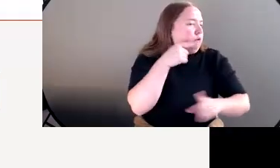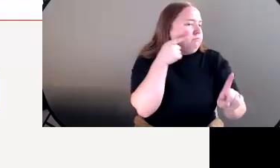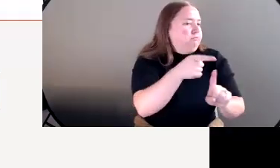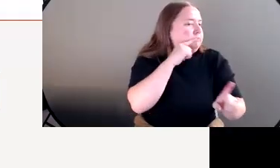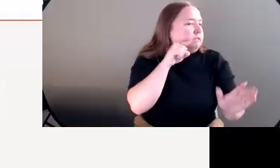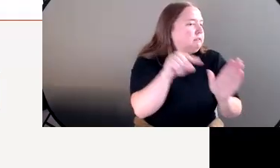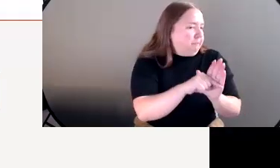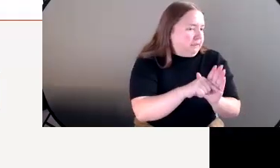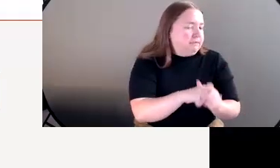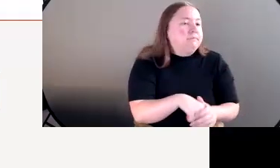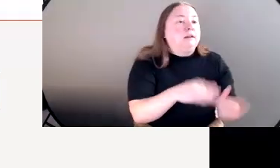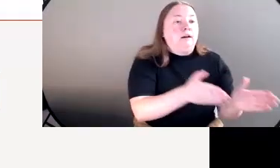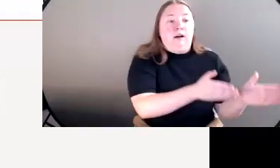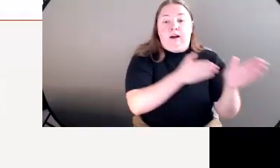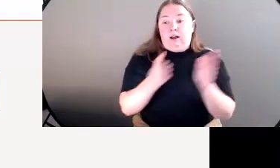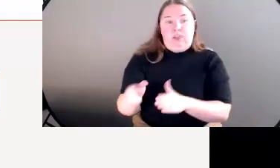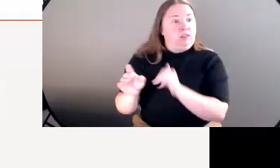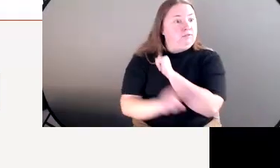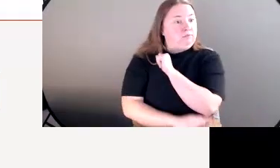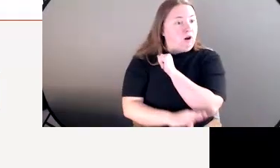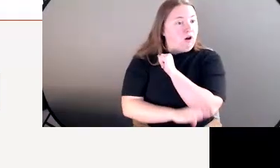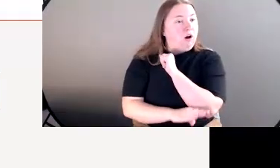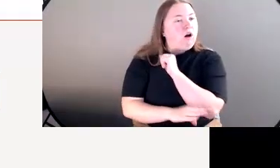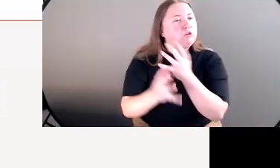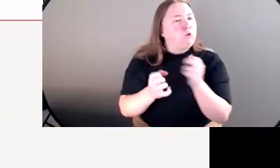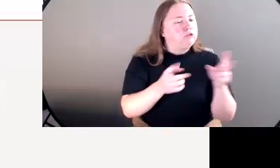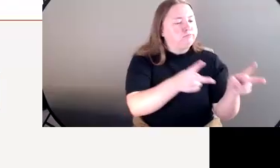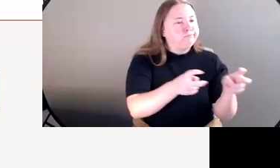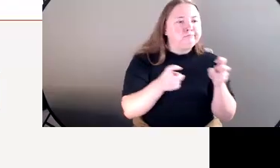Now, in fall, you want to copy, you know your content from spring as well too.